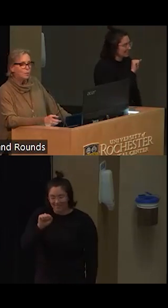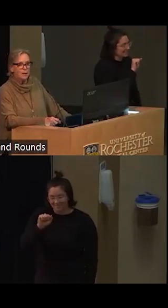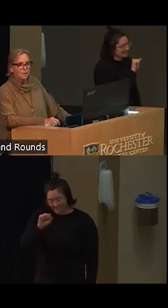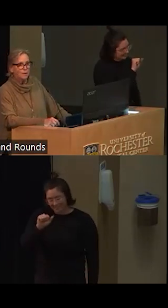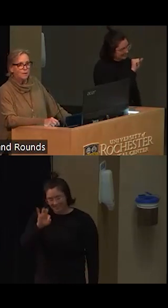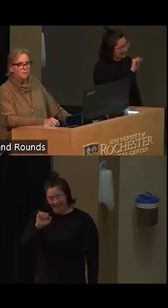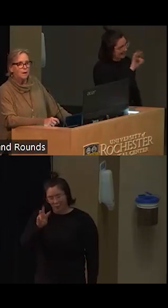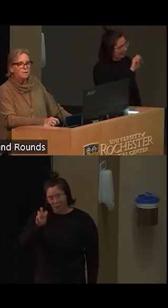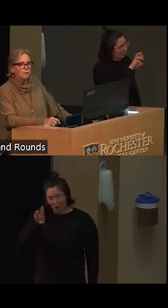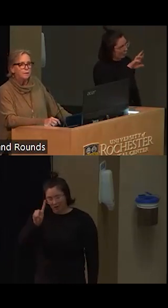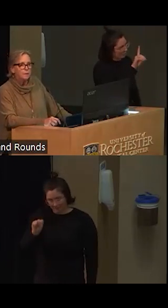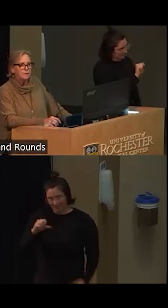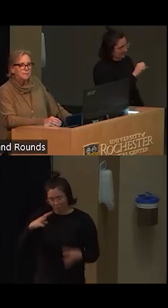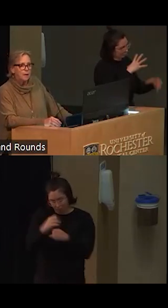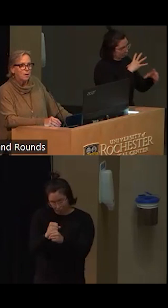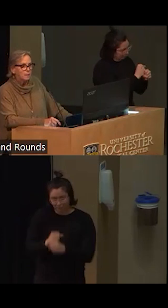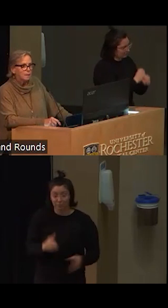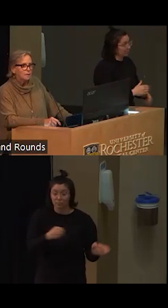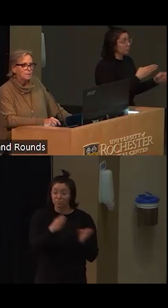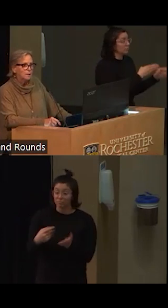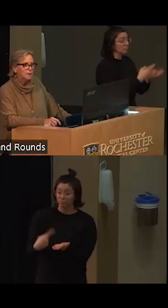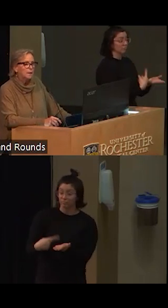um the other one I want to talk for a few minutes about is the